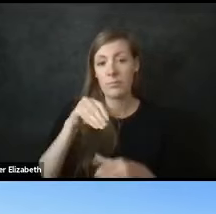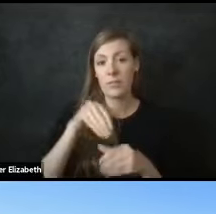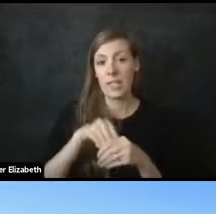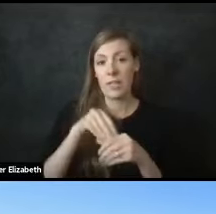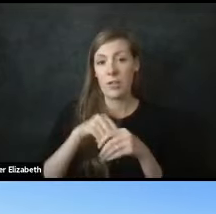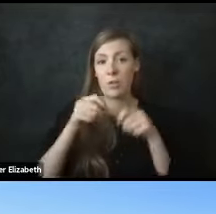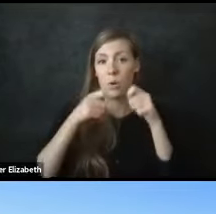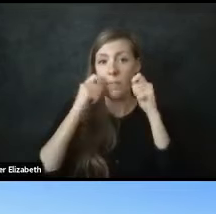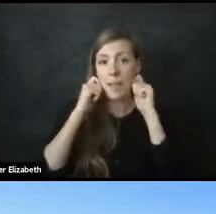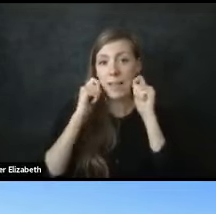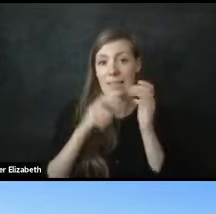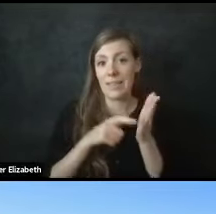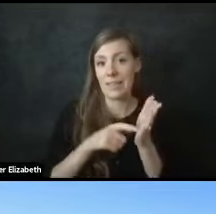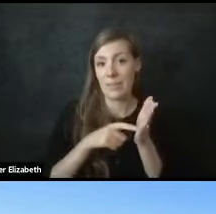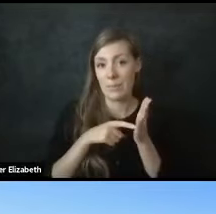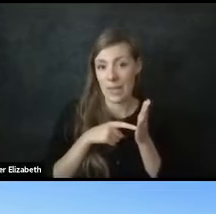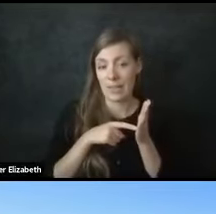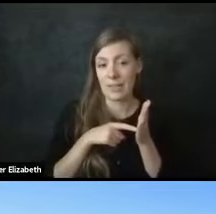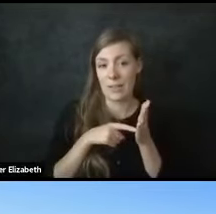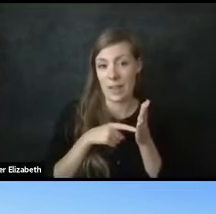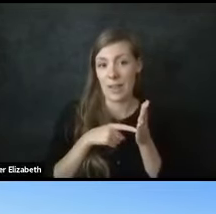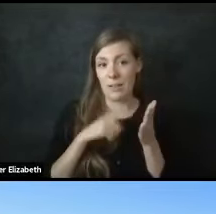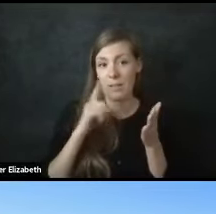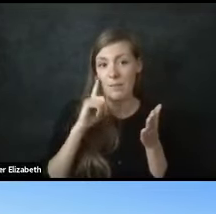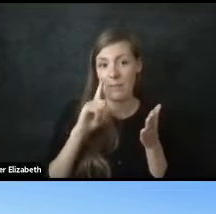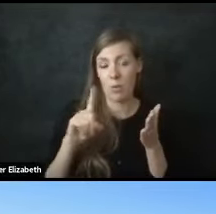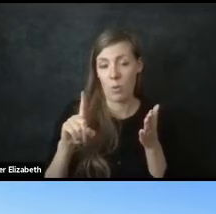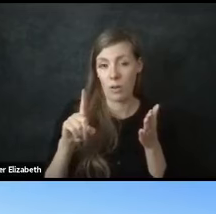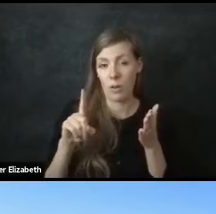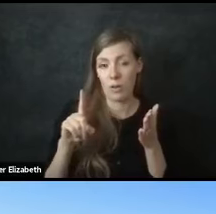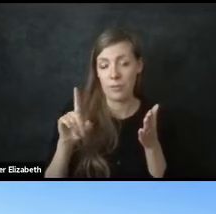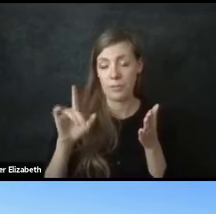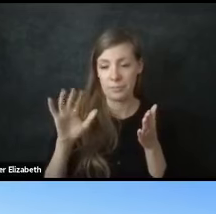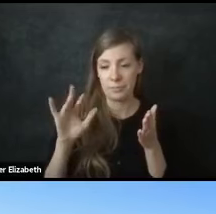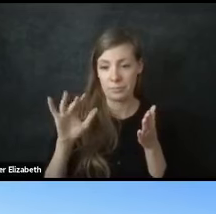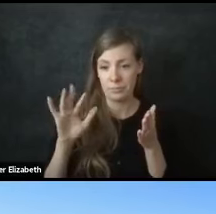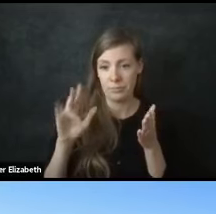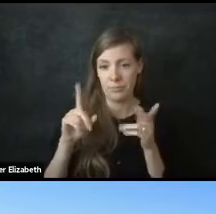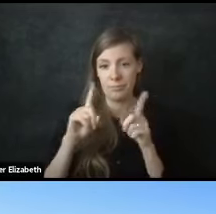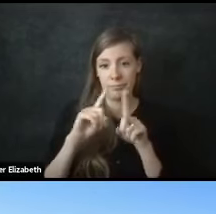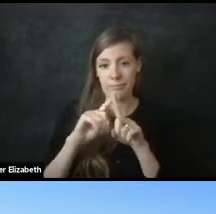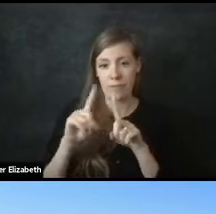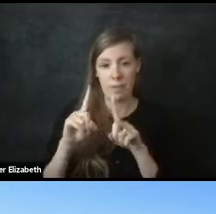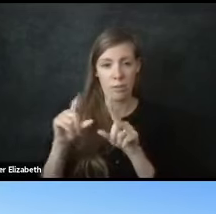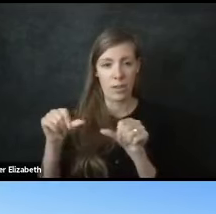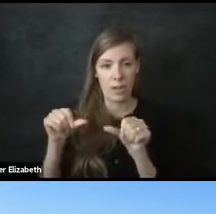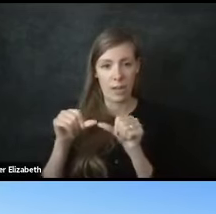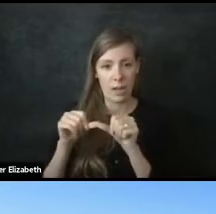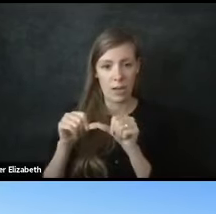That's an indoor mandate for different settings. I mean, obviously in bars and restaurants,